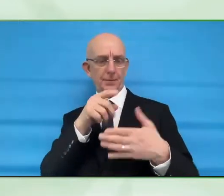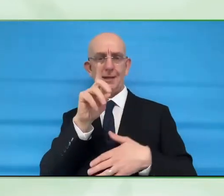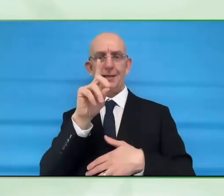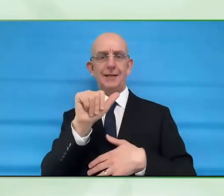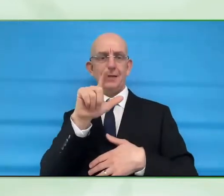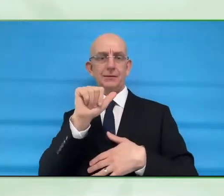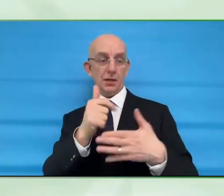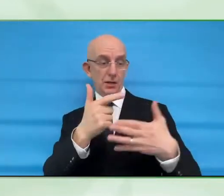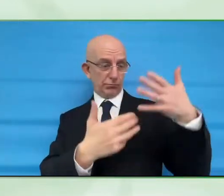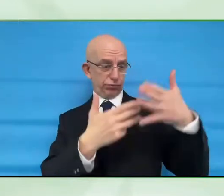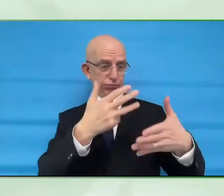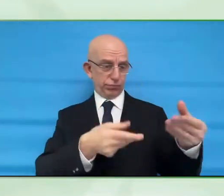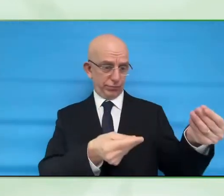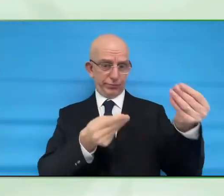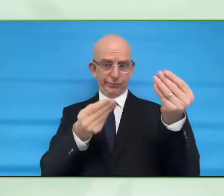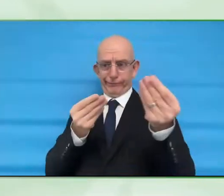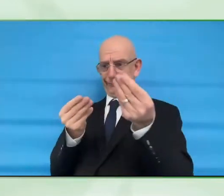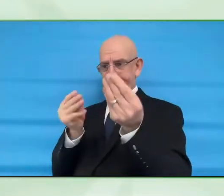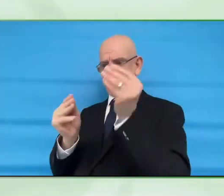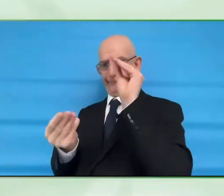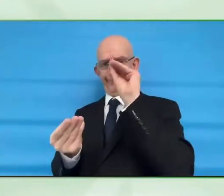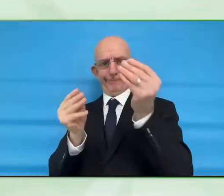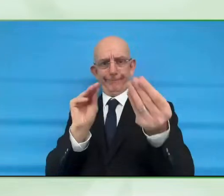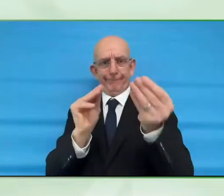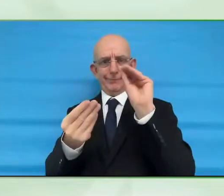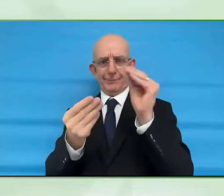like sonification works well in that way.